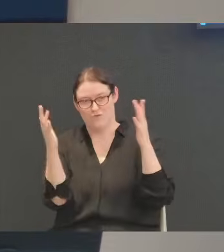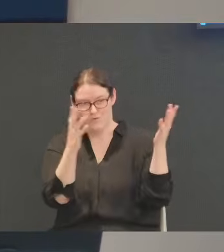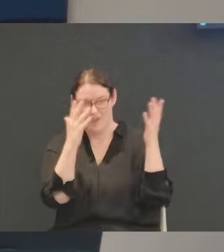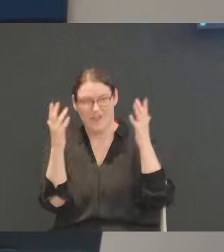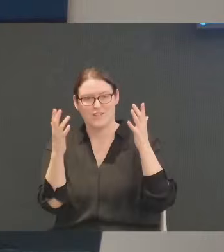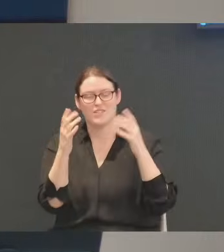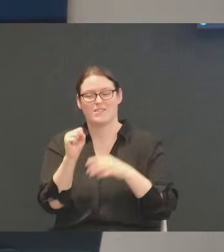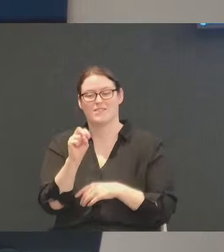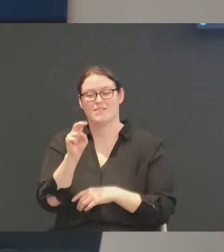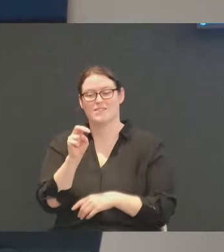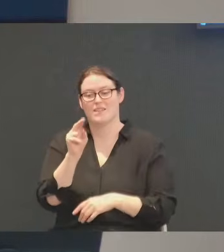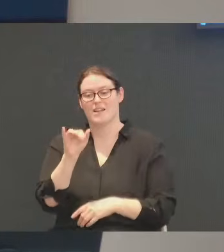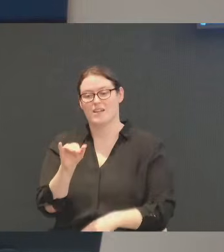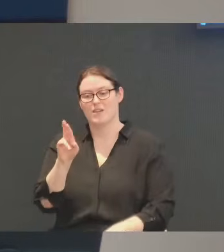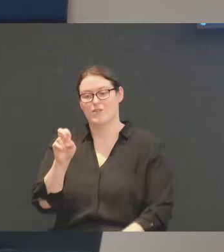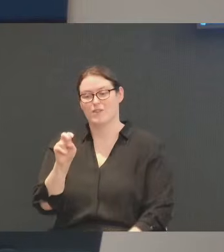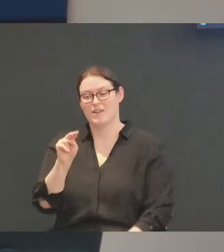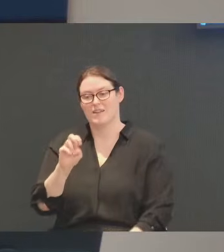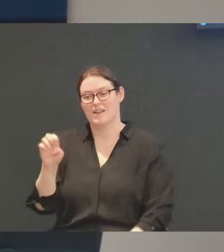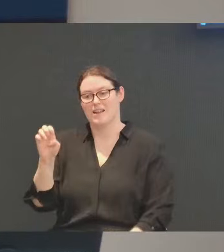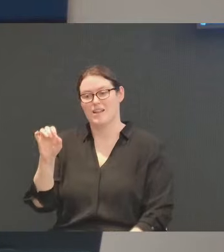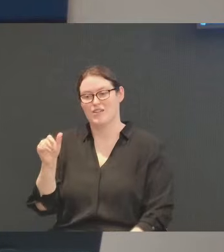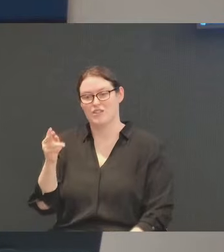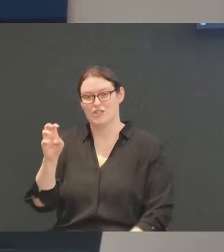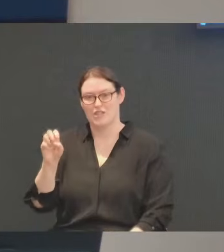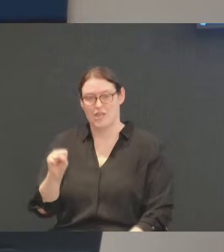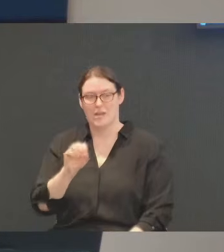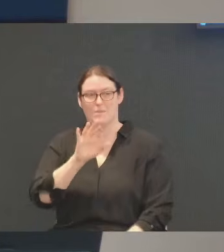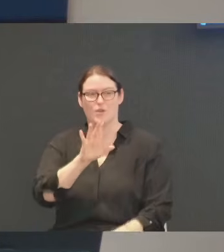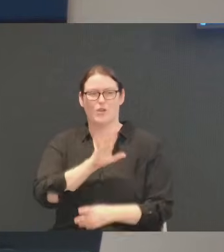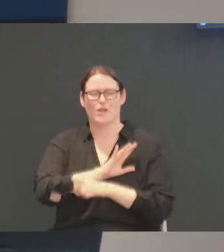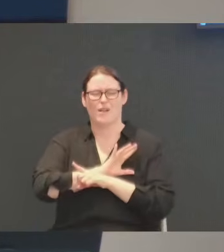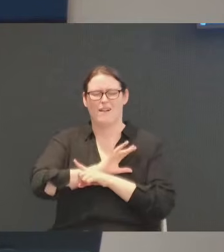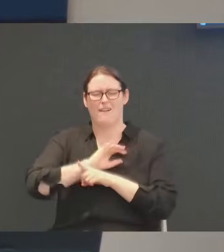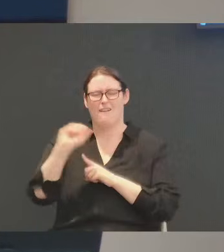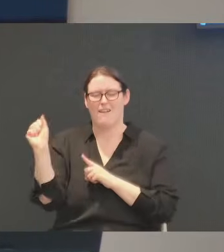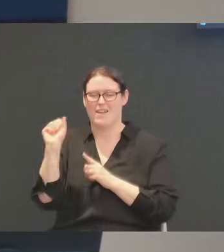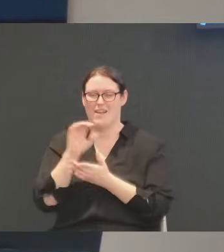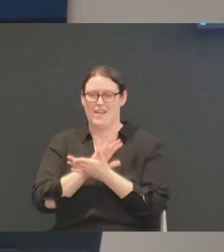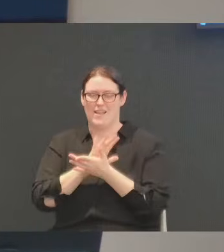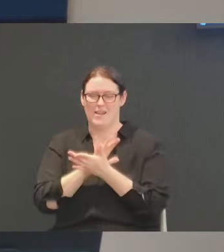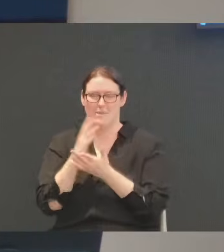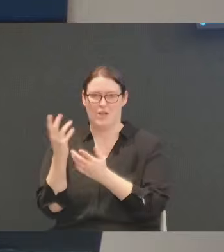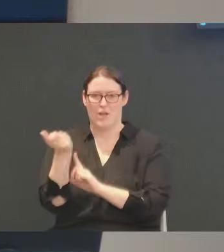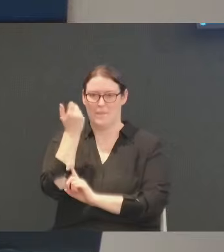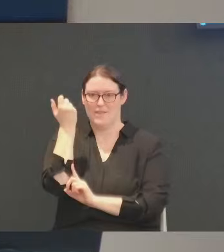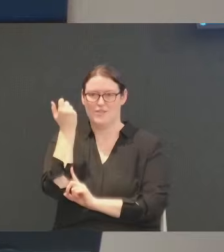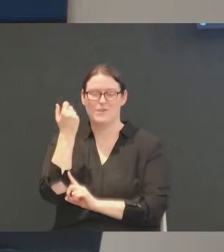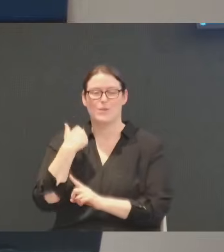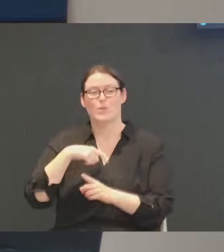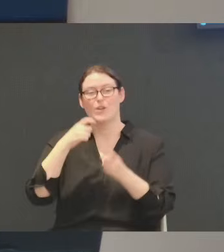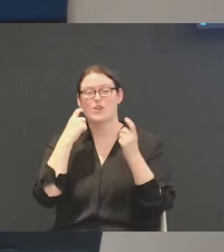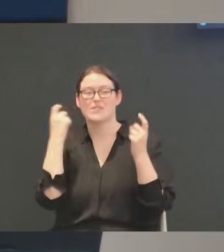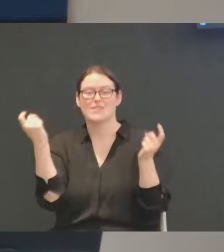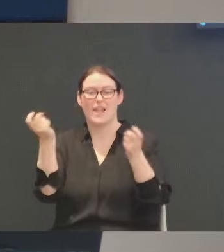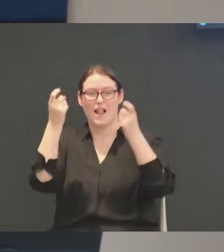Sunny Renee James for her extraordinary academic accomplishments. We celebrate her accomplishments,